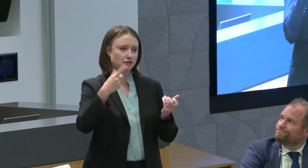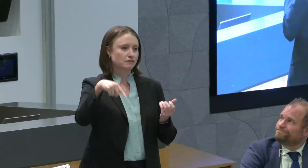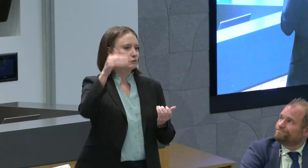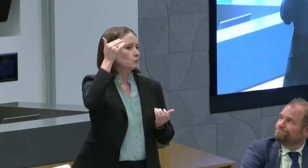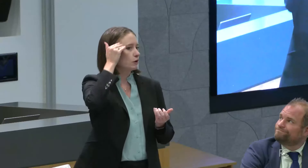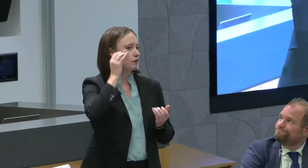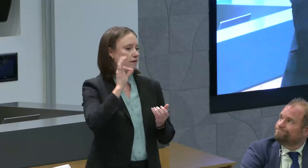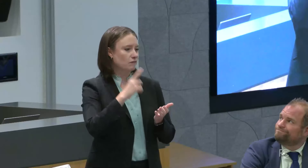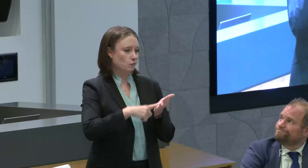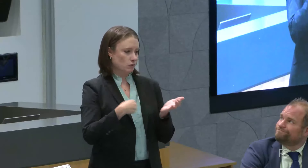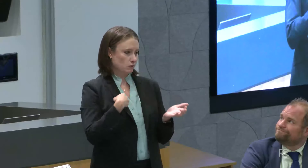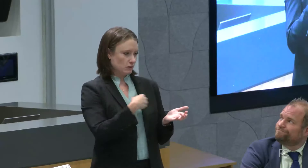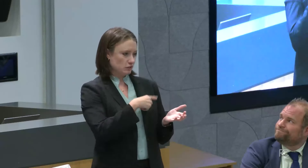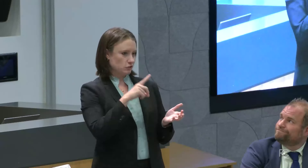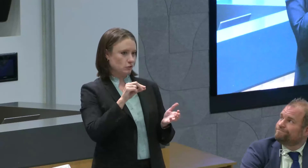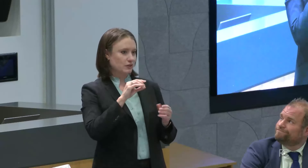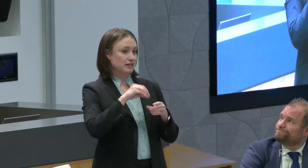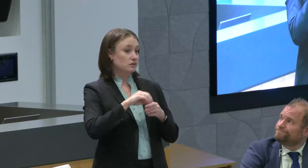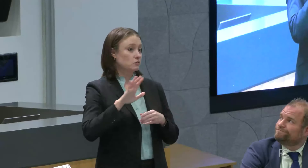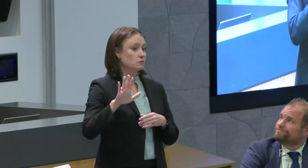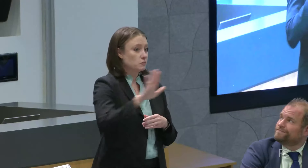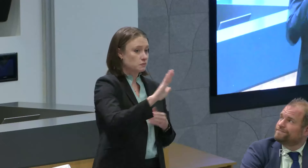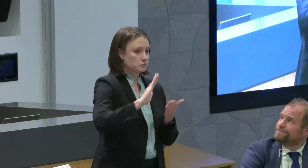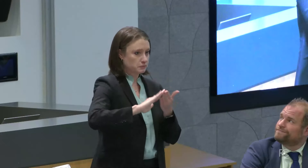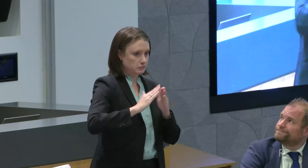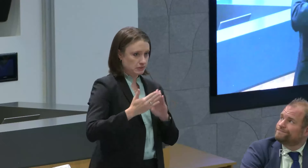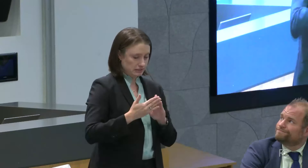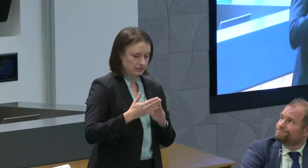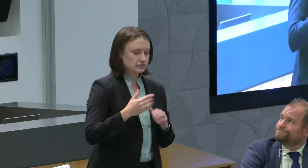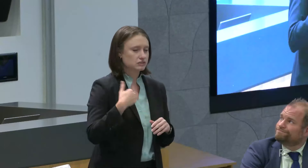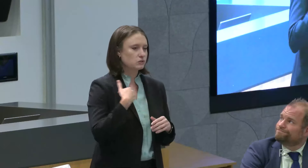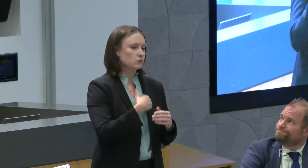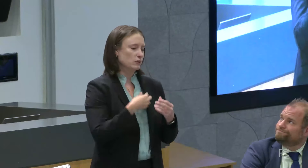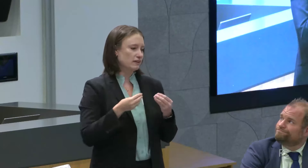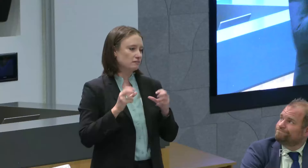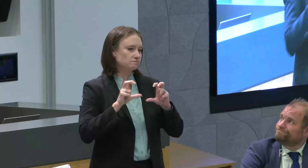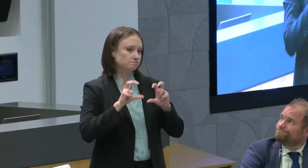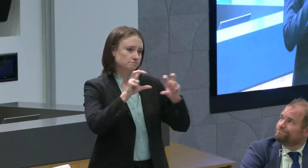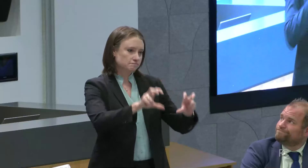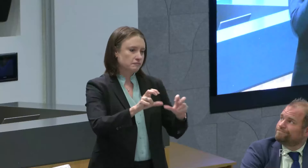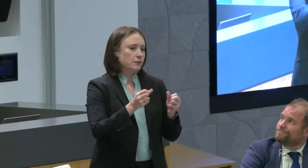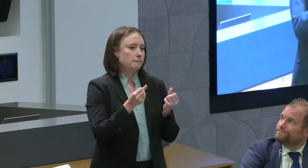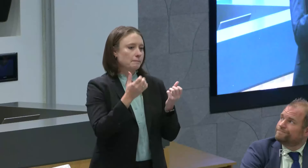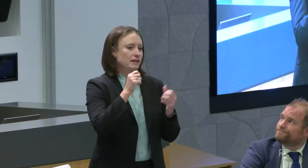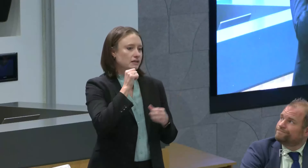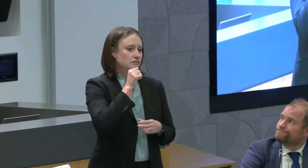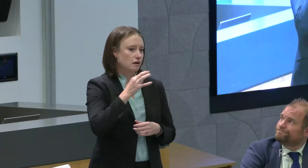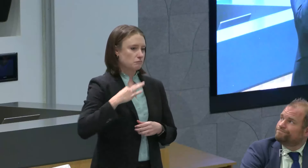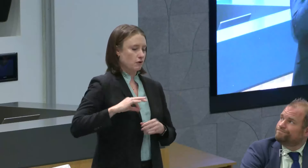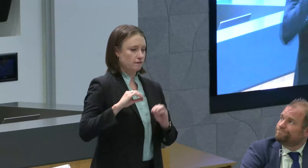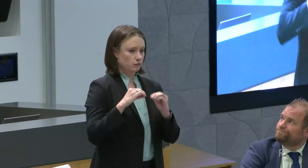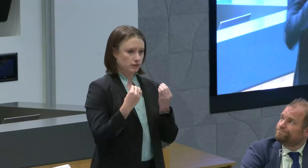MINE IS ACL OR THE ADMINISTRATION FOR COMMUNITY LIVING. IF YOU'RE NOT FAMILIAR WITH